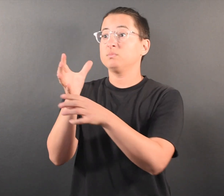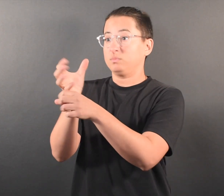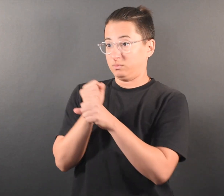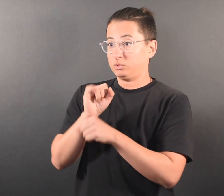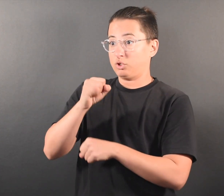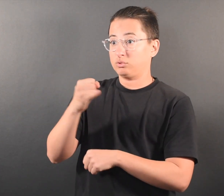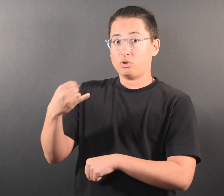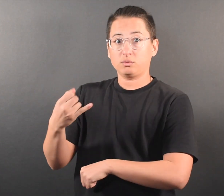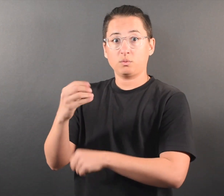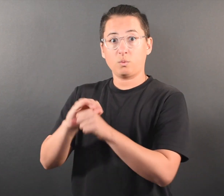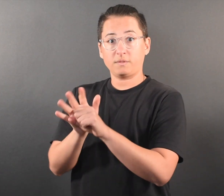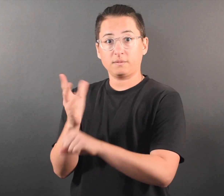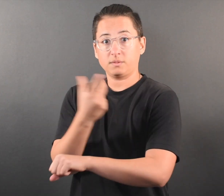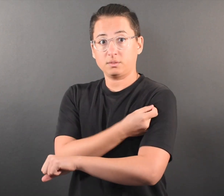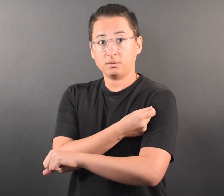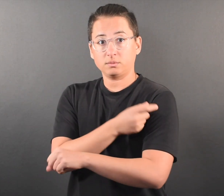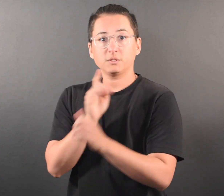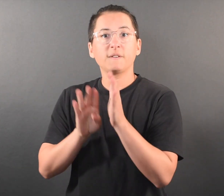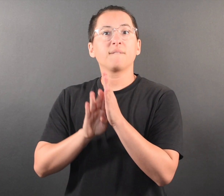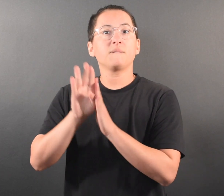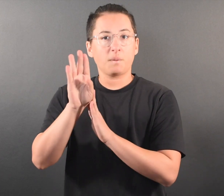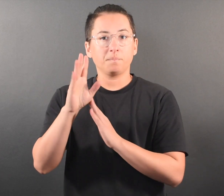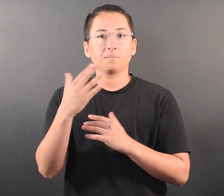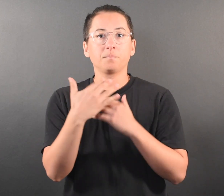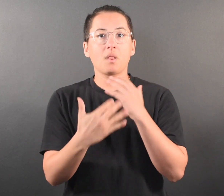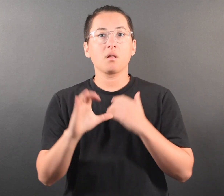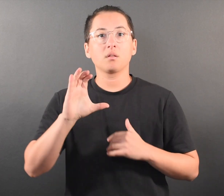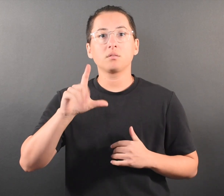Some people who have received the Johnson & Johnson COVID-19 vaccine